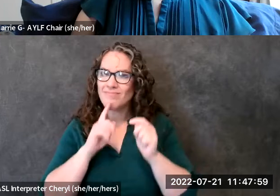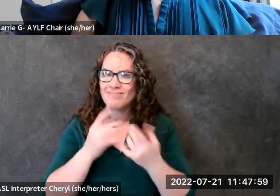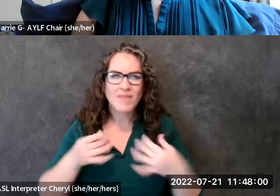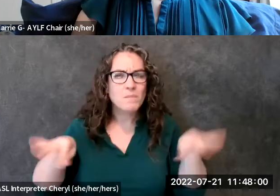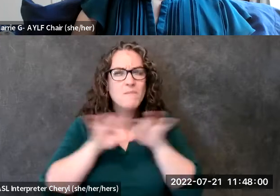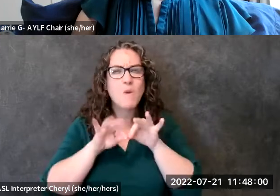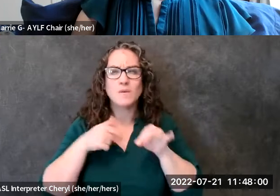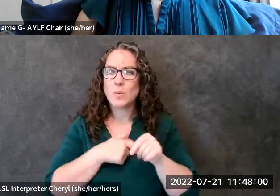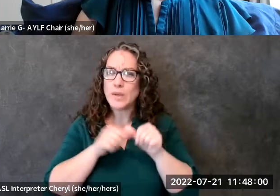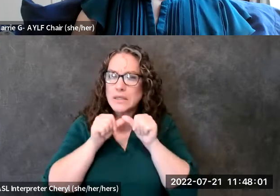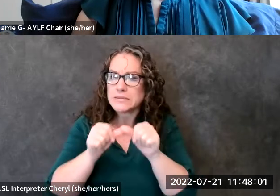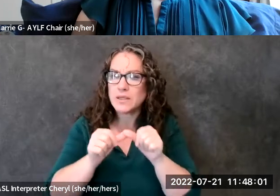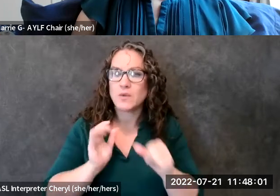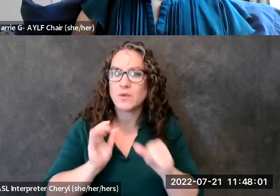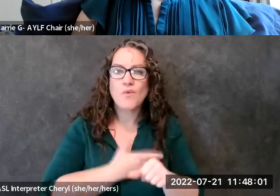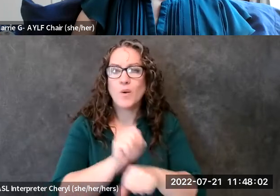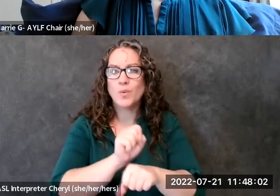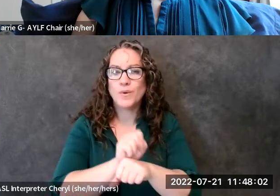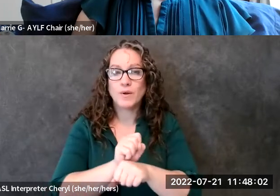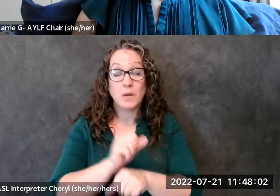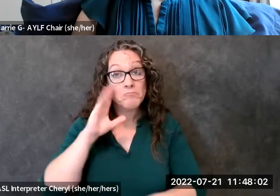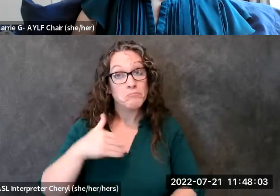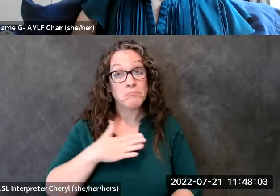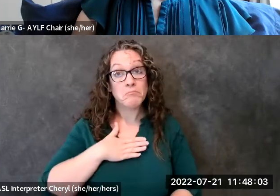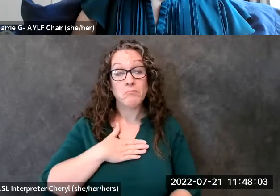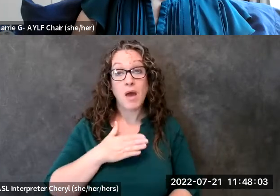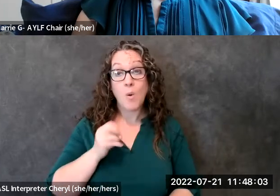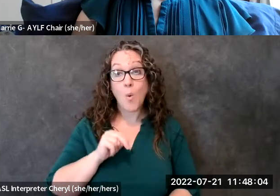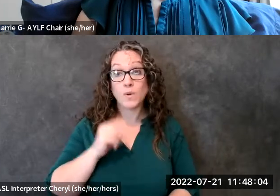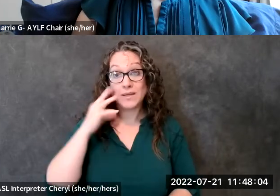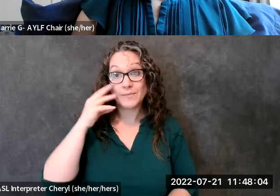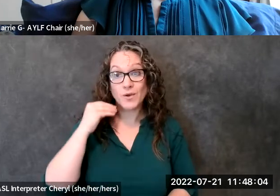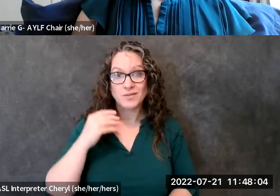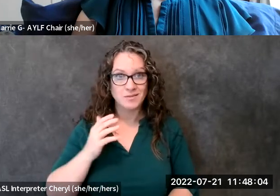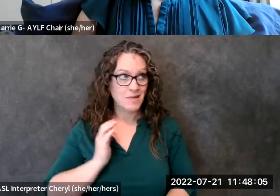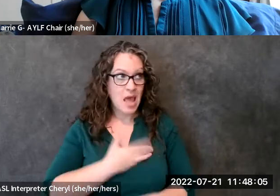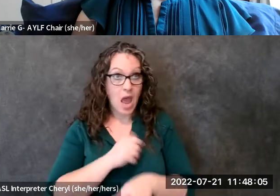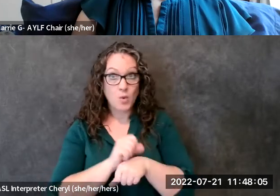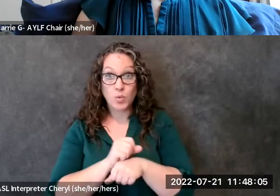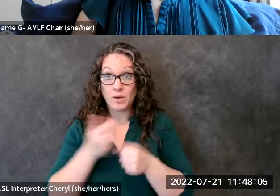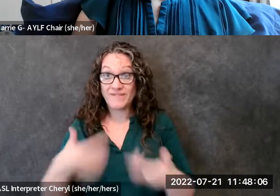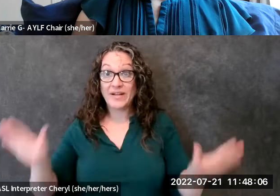because i know from personal experience that our you know our work isn't done yet and now we're now